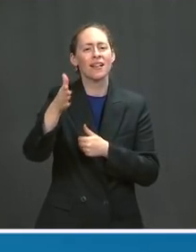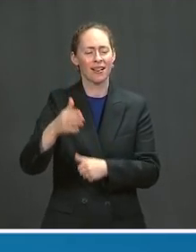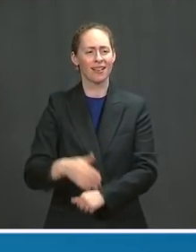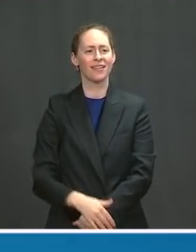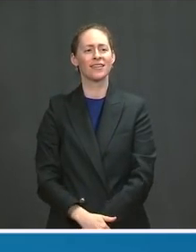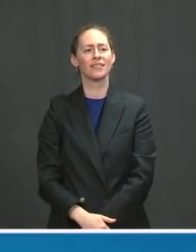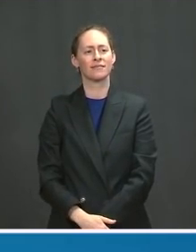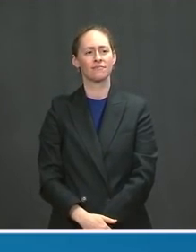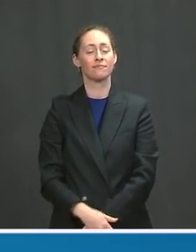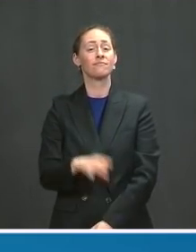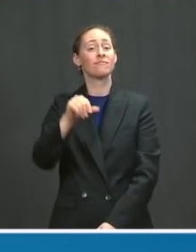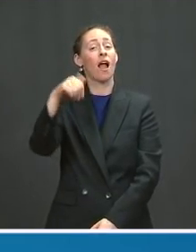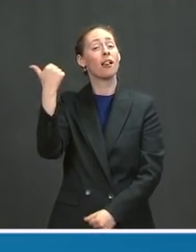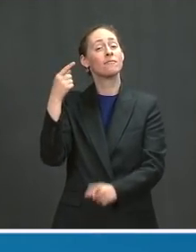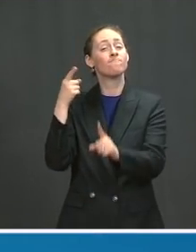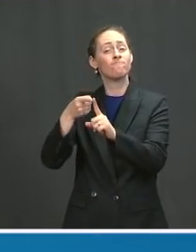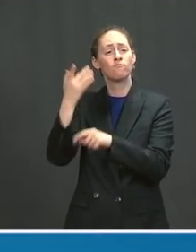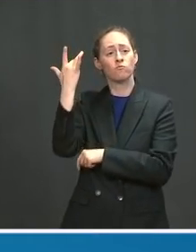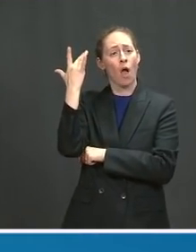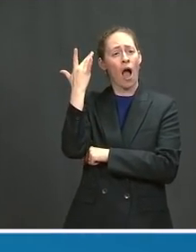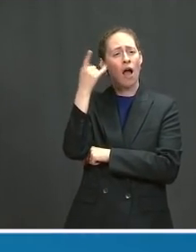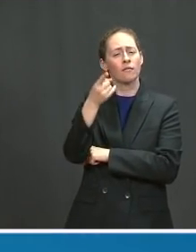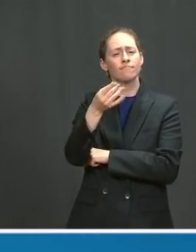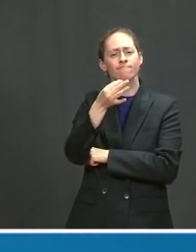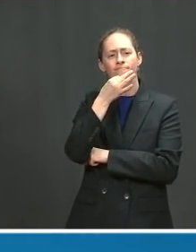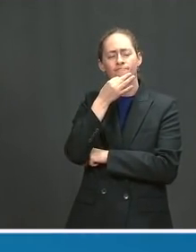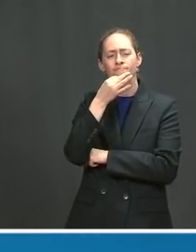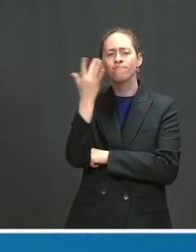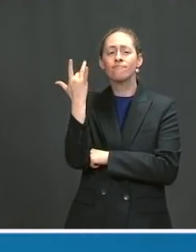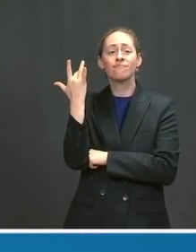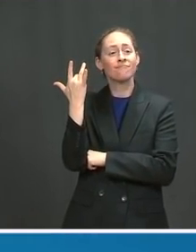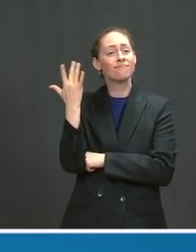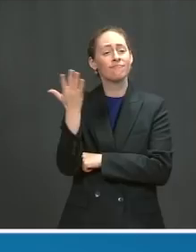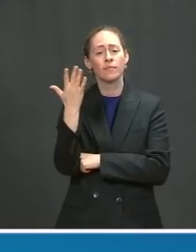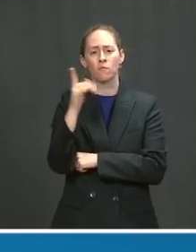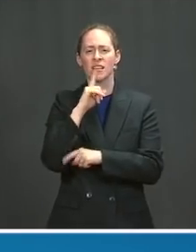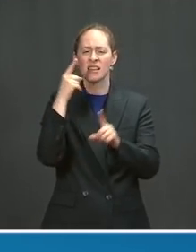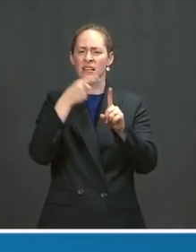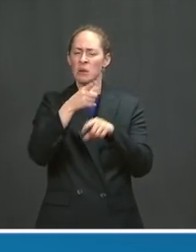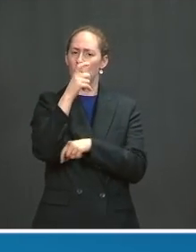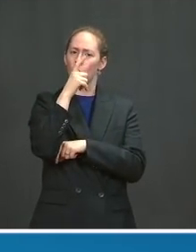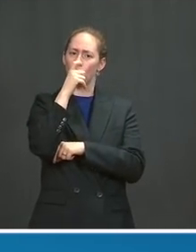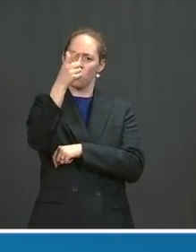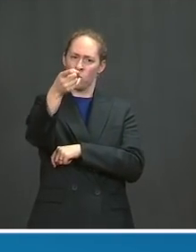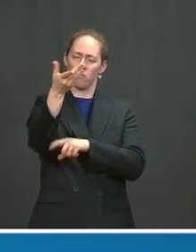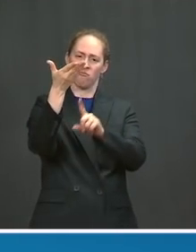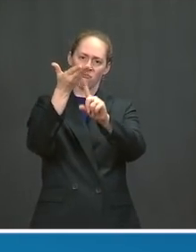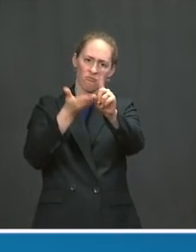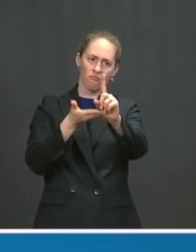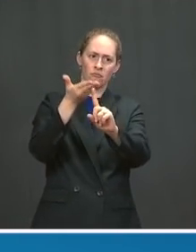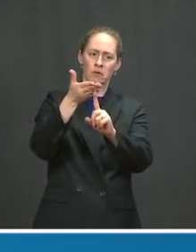It's because of who each of you is. It is because of who collectively you are.